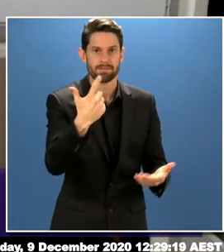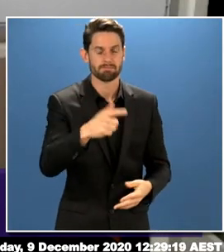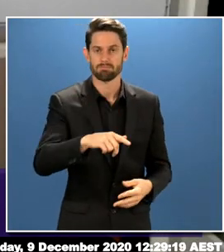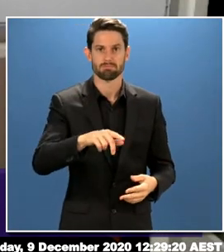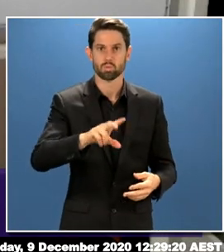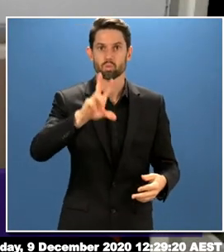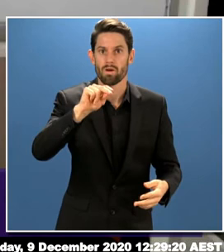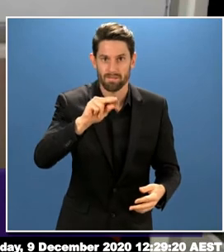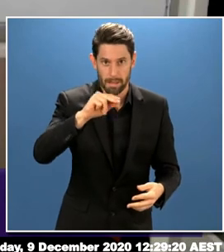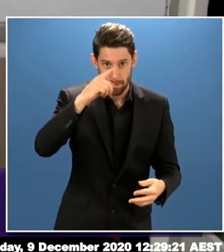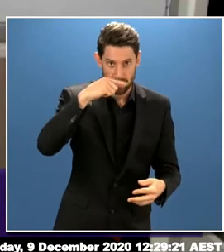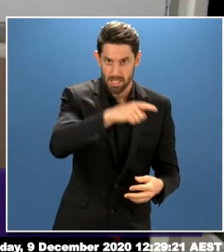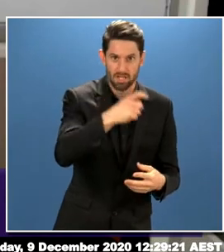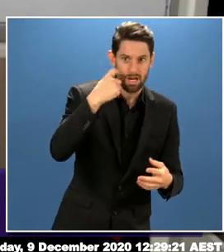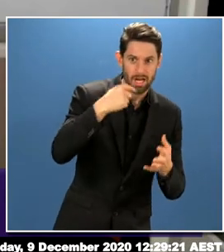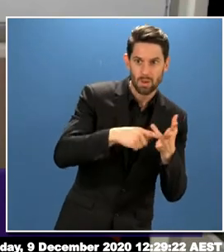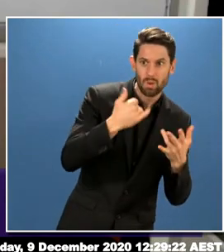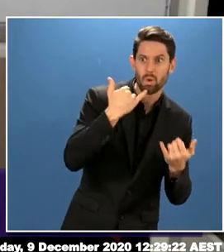calls all employers to try and find these placements.